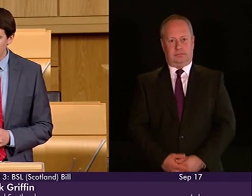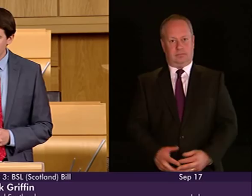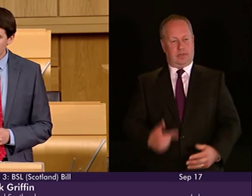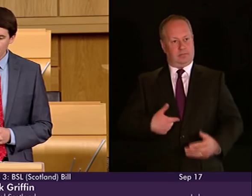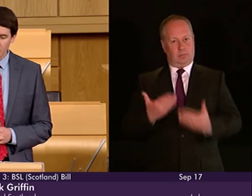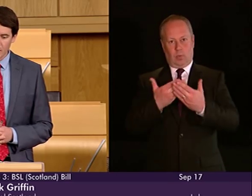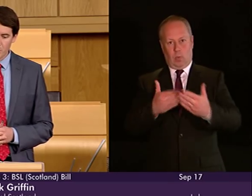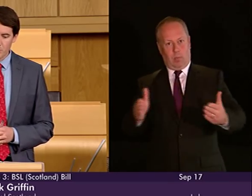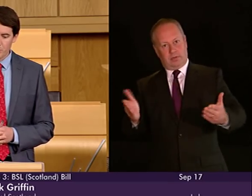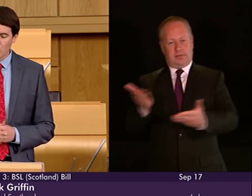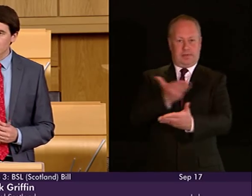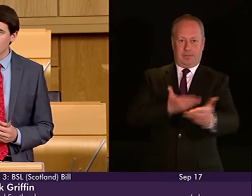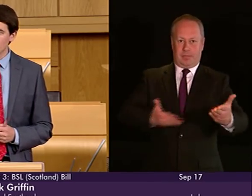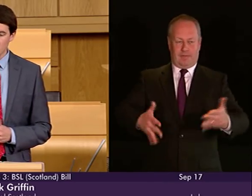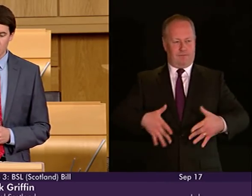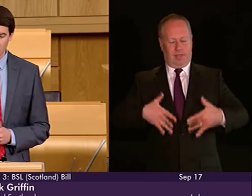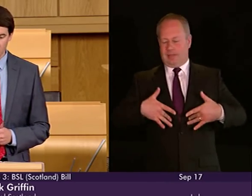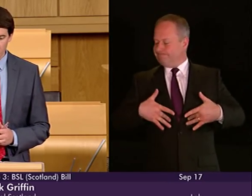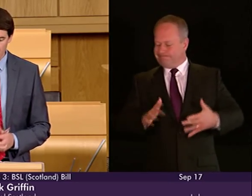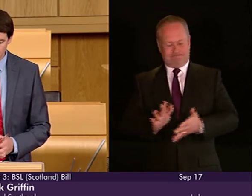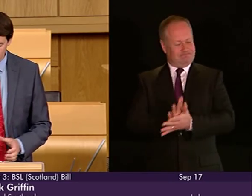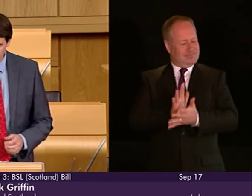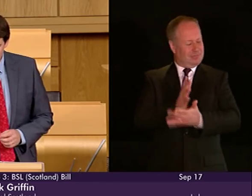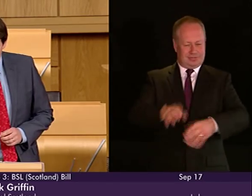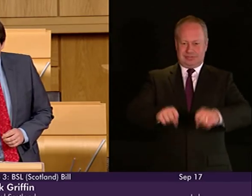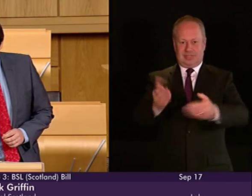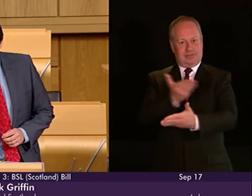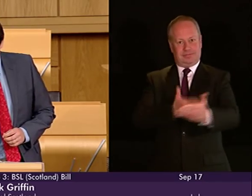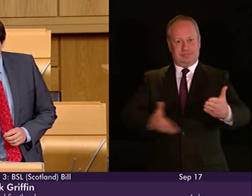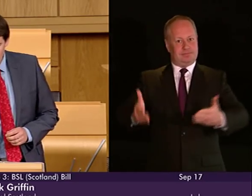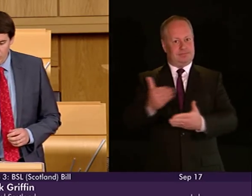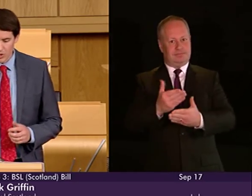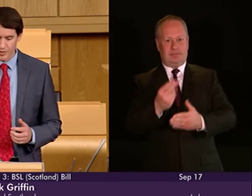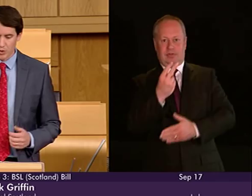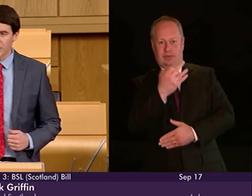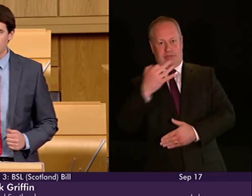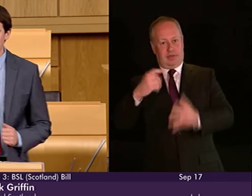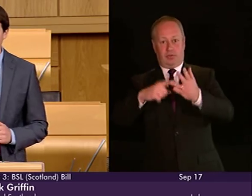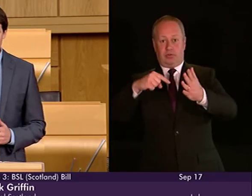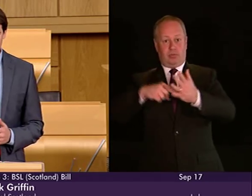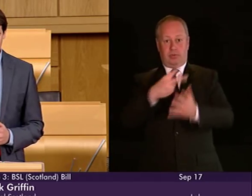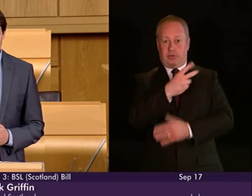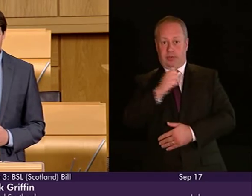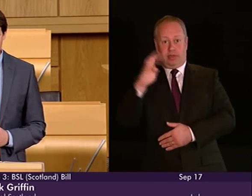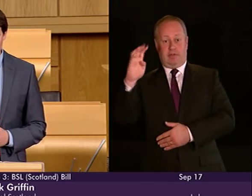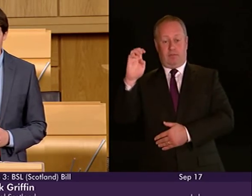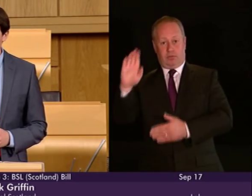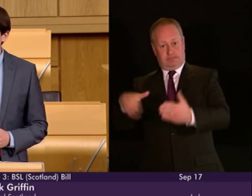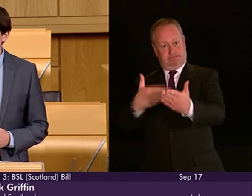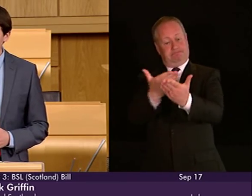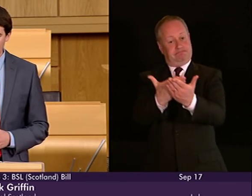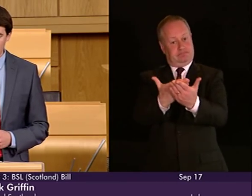debate. The bill was introduced to Parliament on 29 October 2014 and concluded stage 1 with